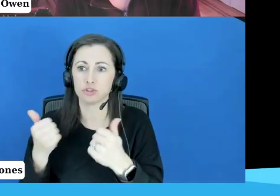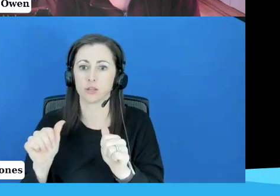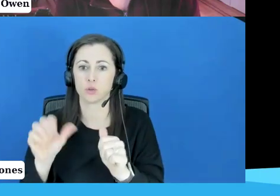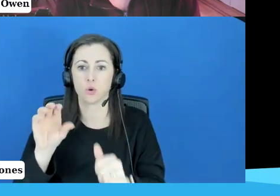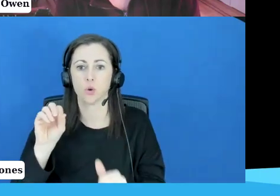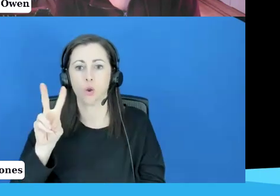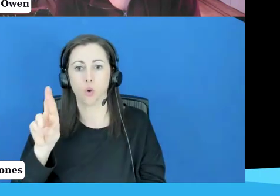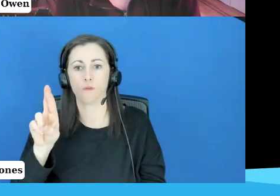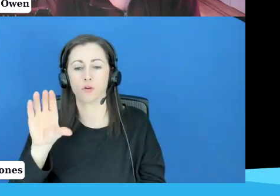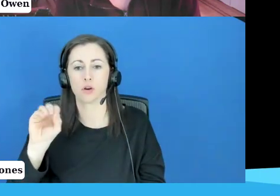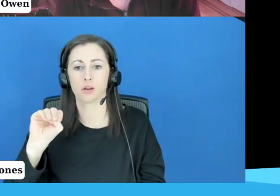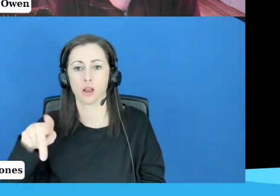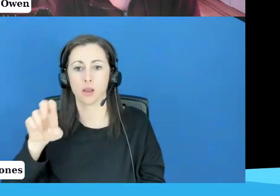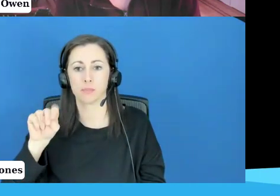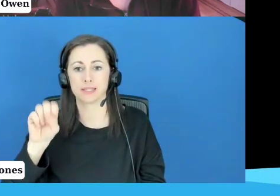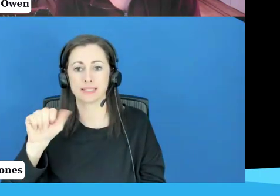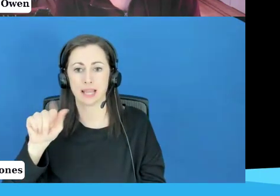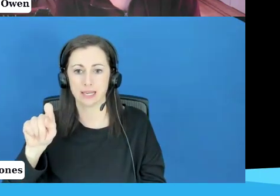to just show people that you can do certain things.